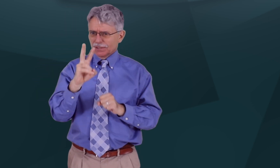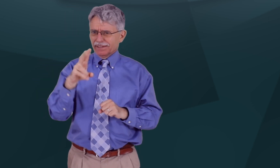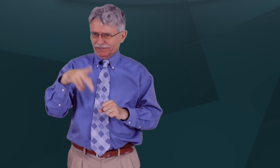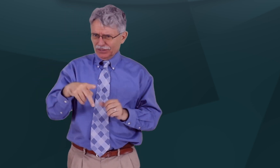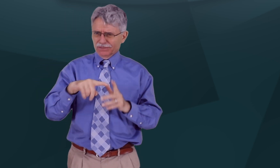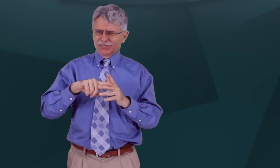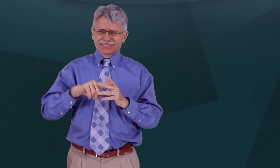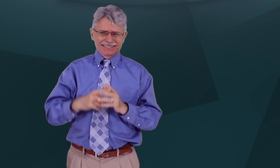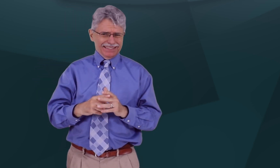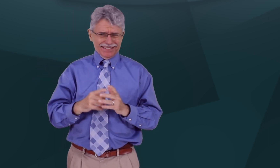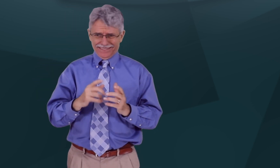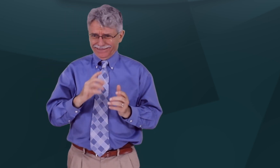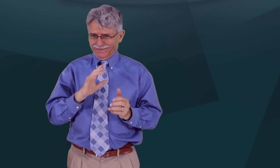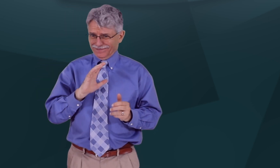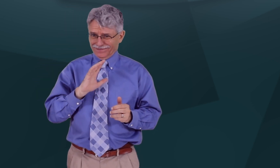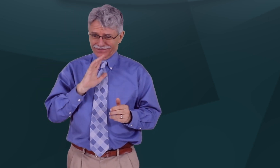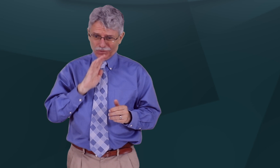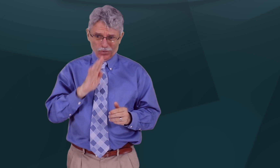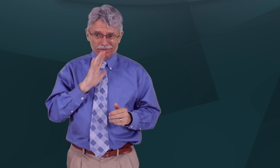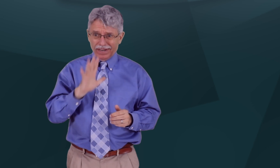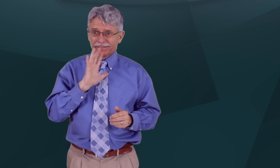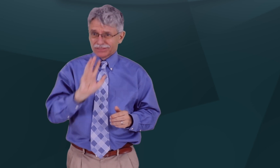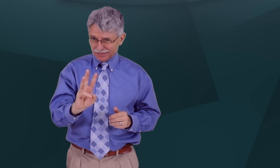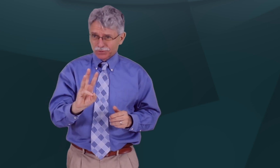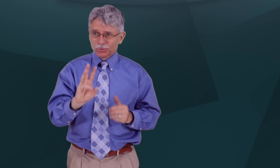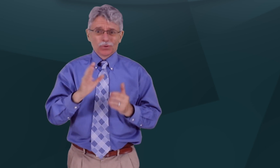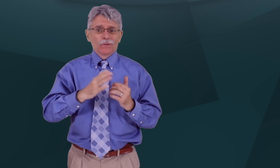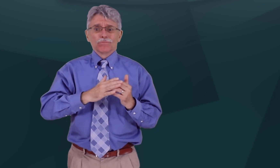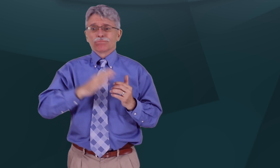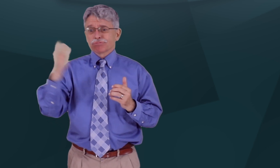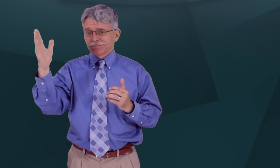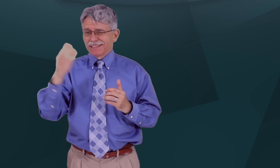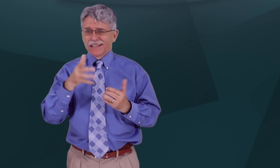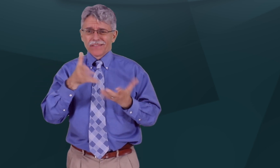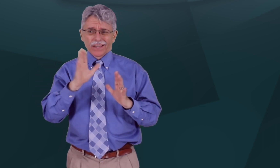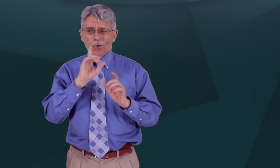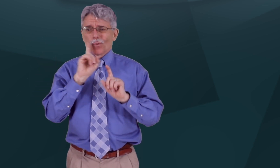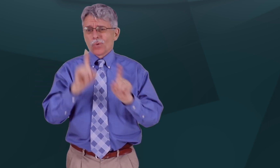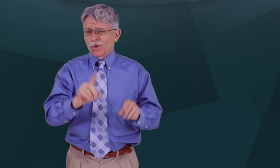So get a video phone. Start them out as early as you can -- four, five, six years old.